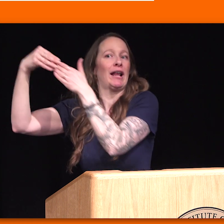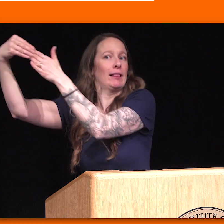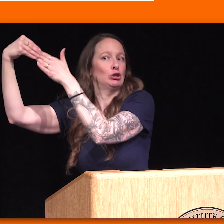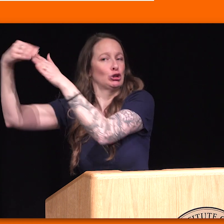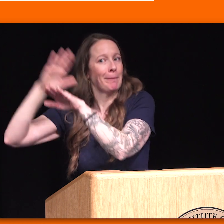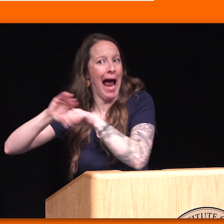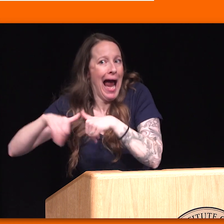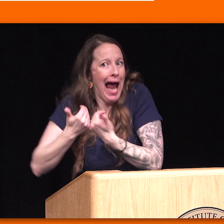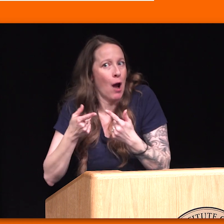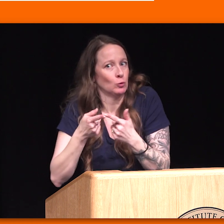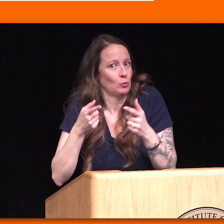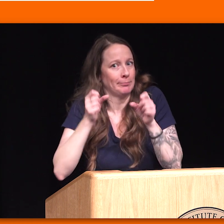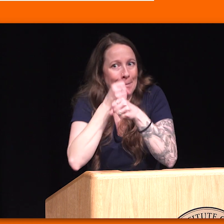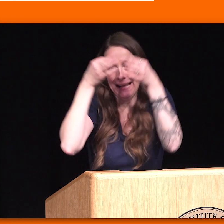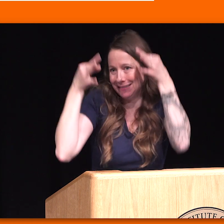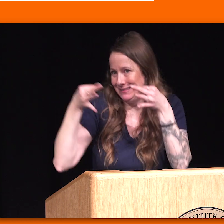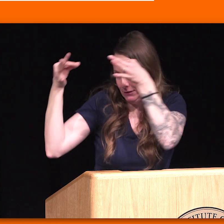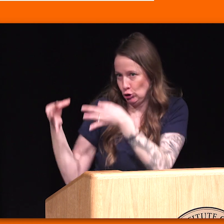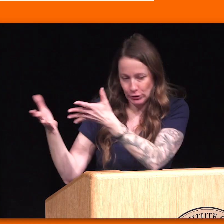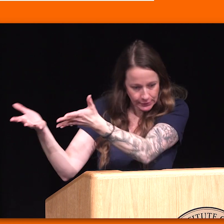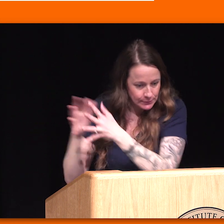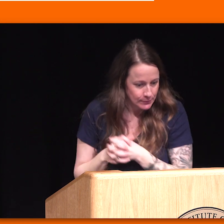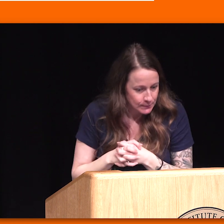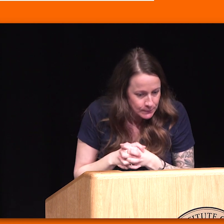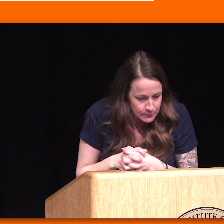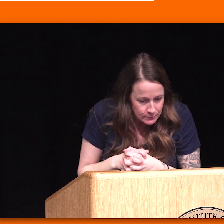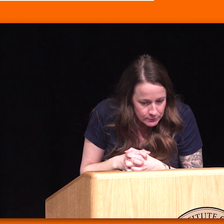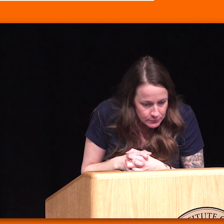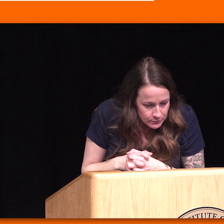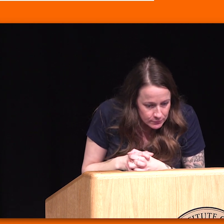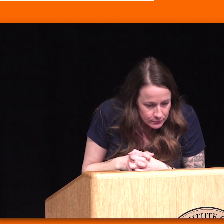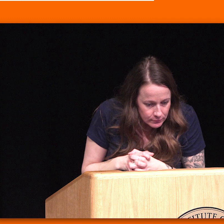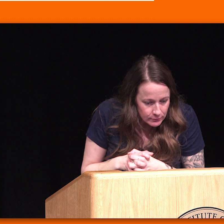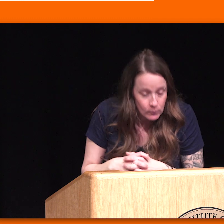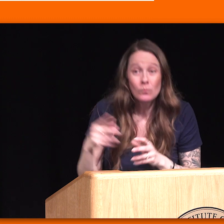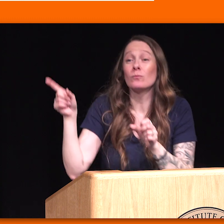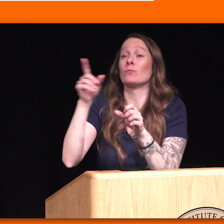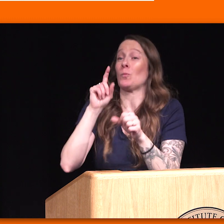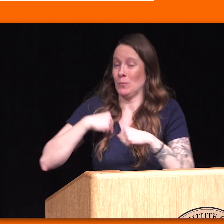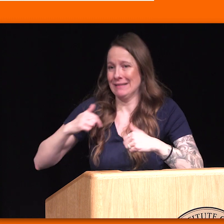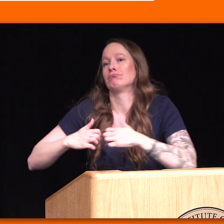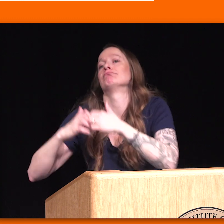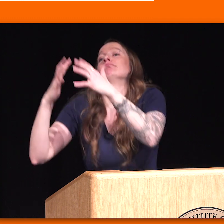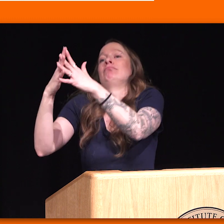to provide advice and guidance to hearing leadership on how to best make decisions to include Deaf people.